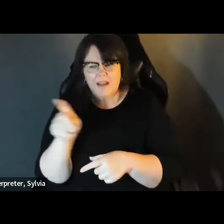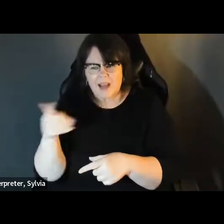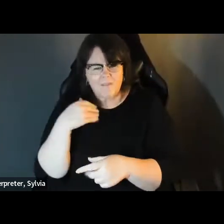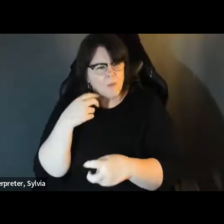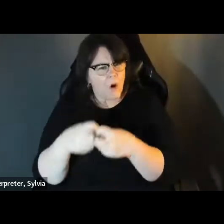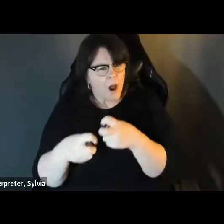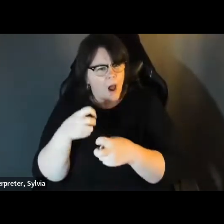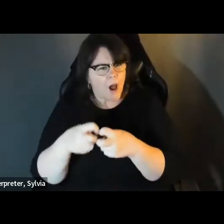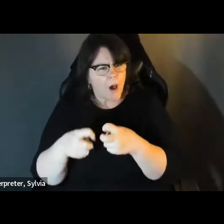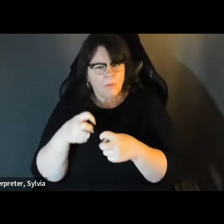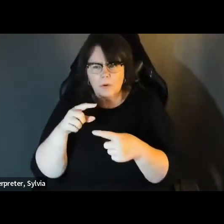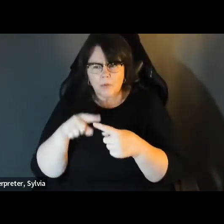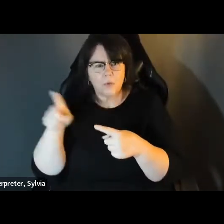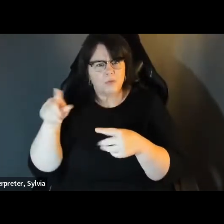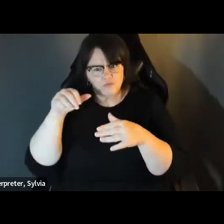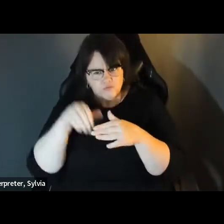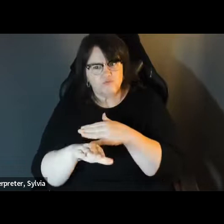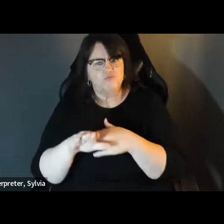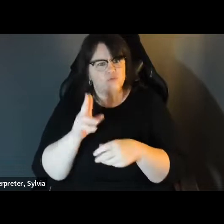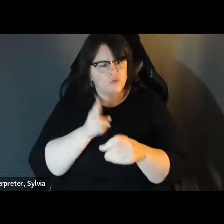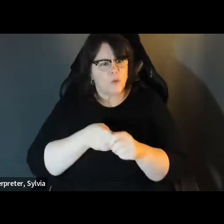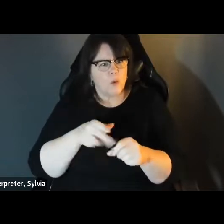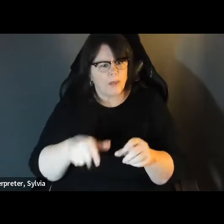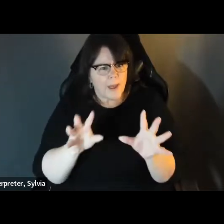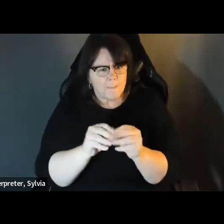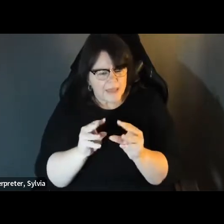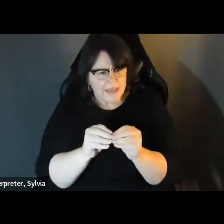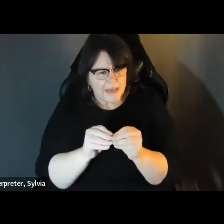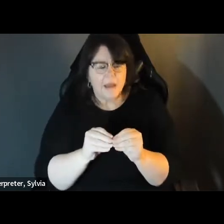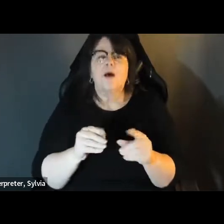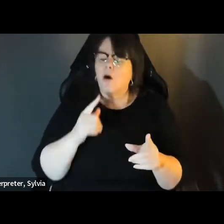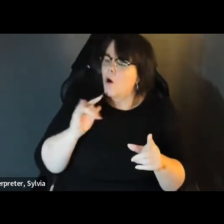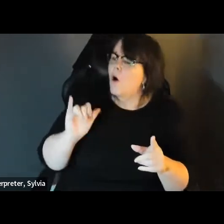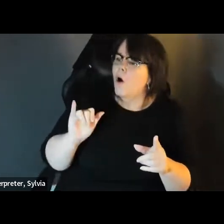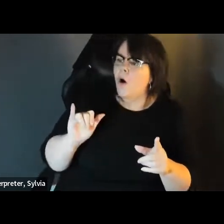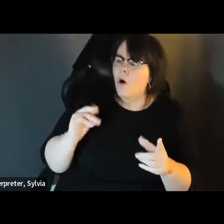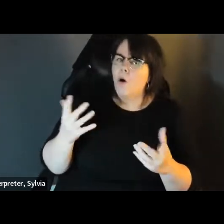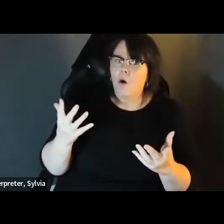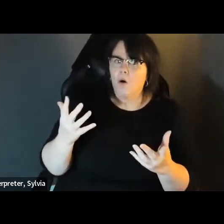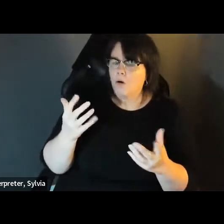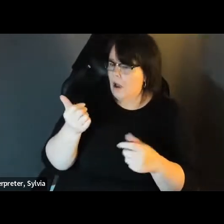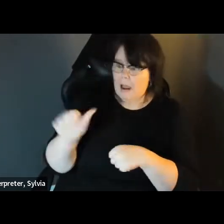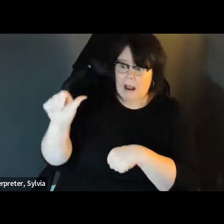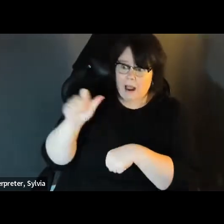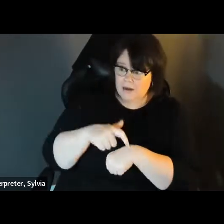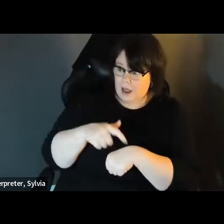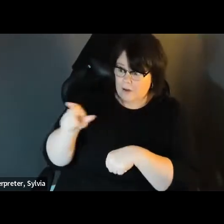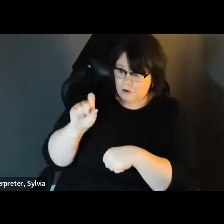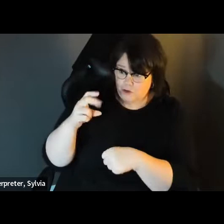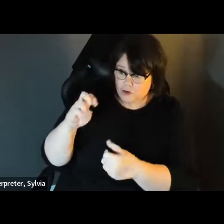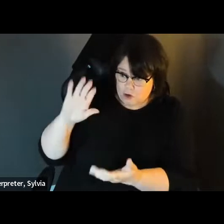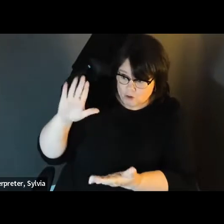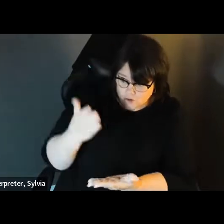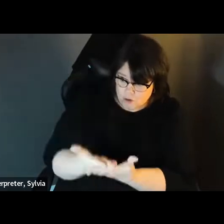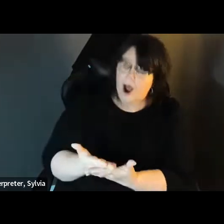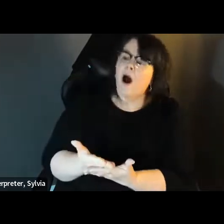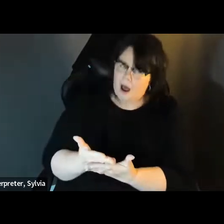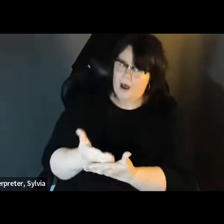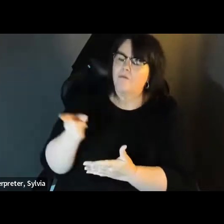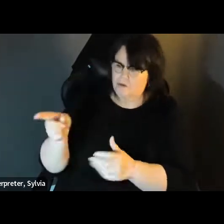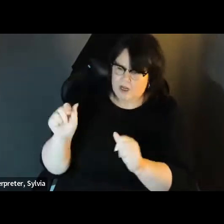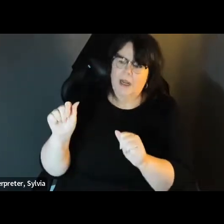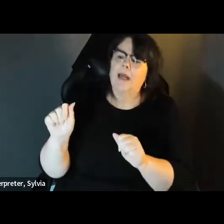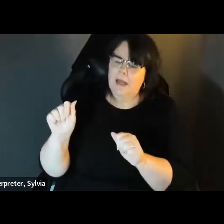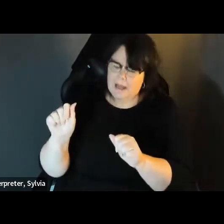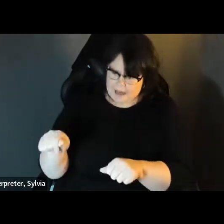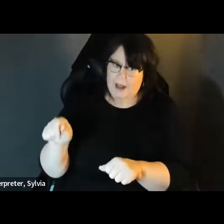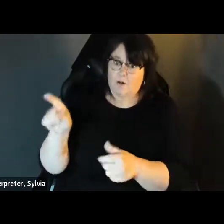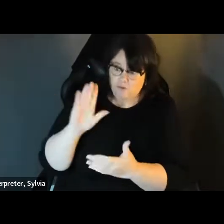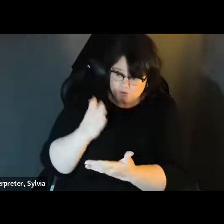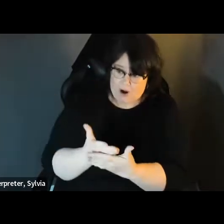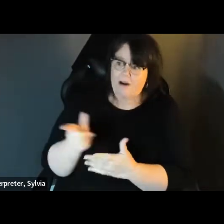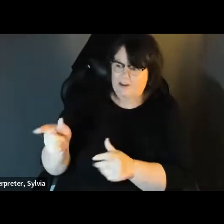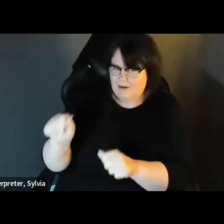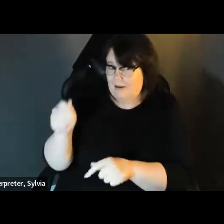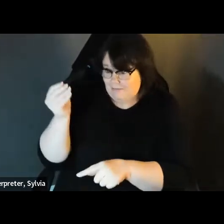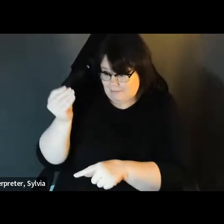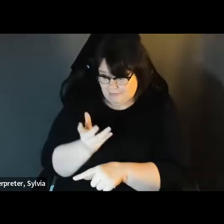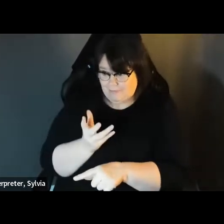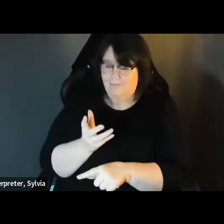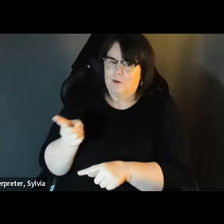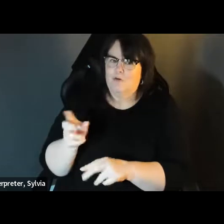Okay, whenever Marilyn's able to jump on and introduce herself, she can feel free to interrupt us and let us know that she's ready.